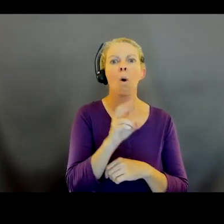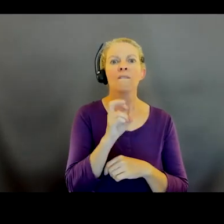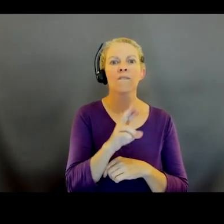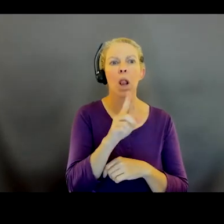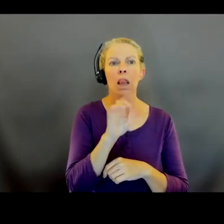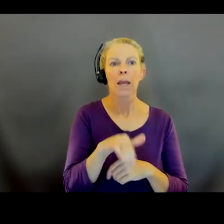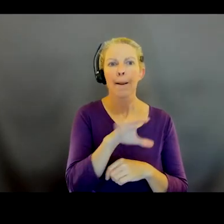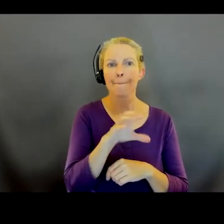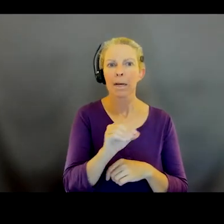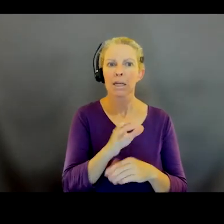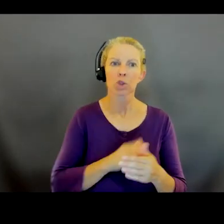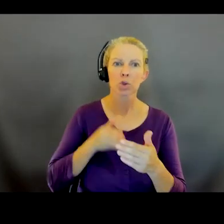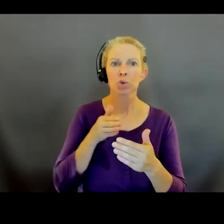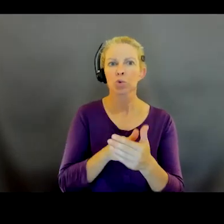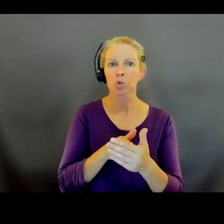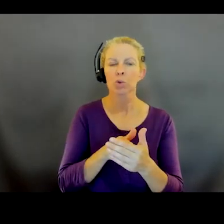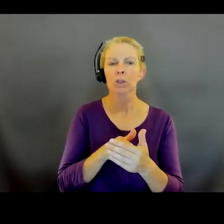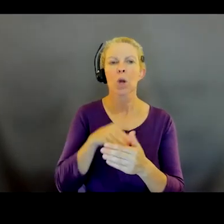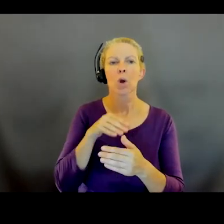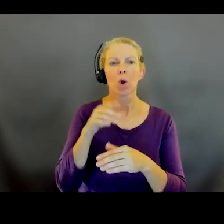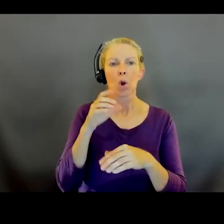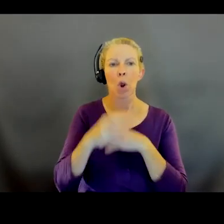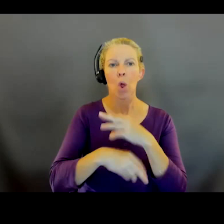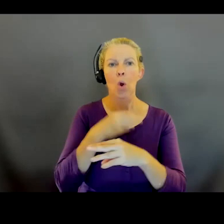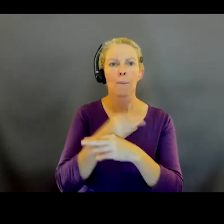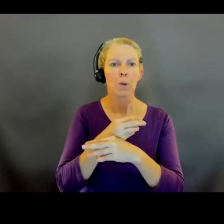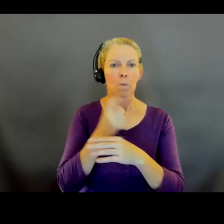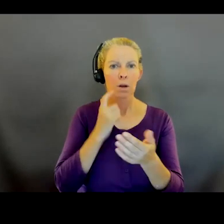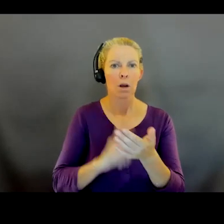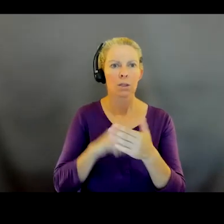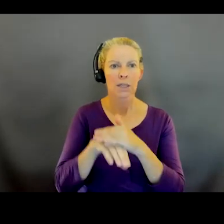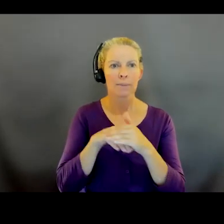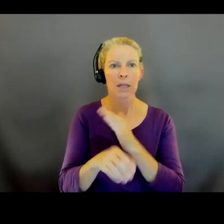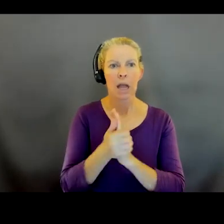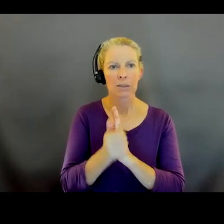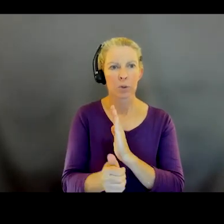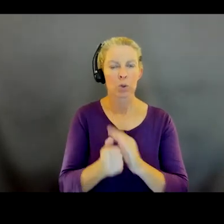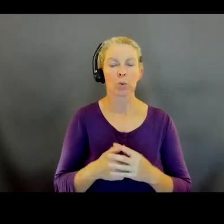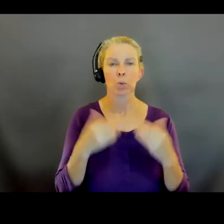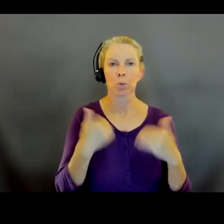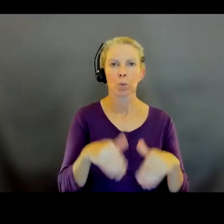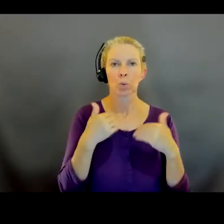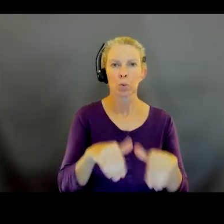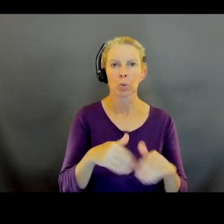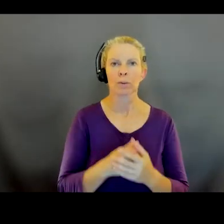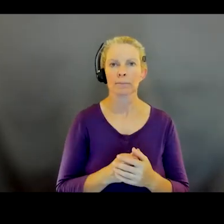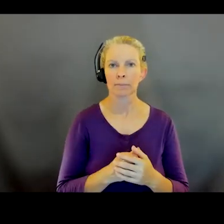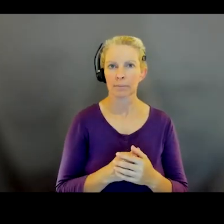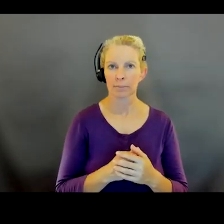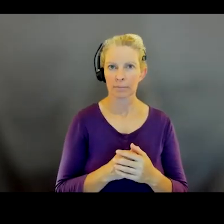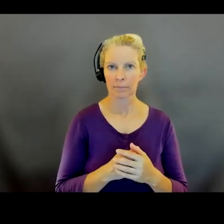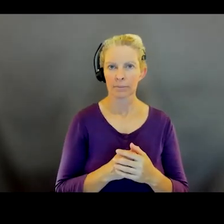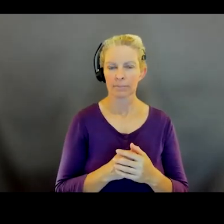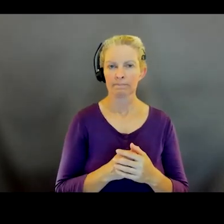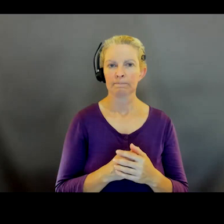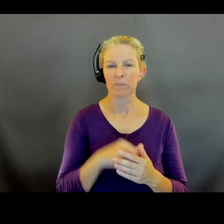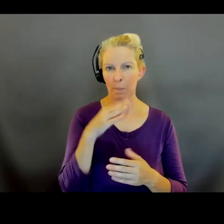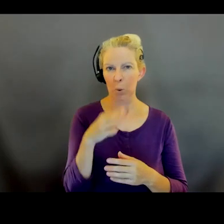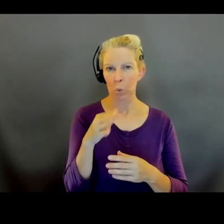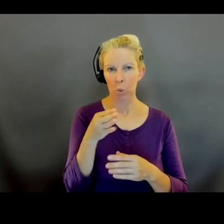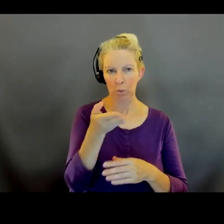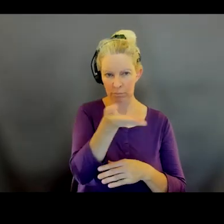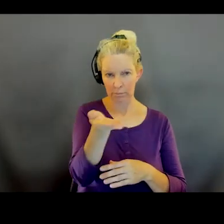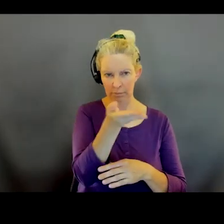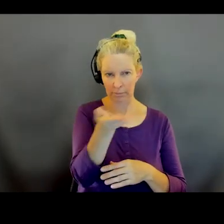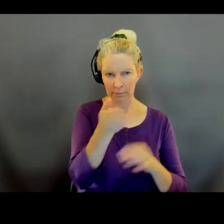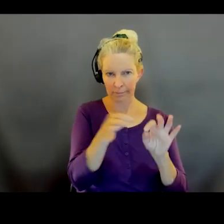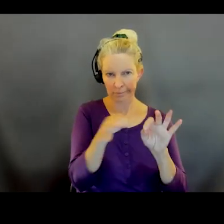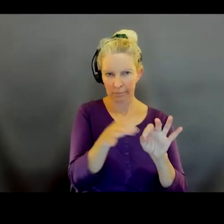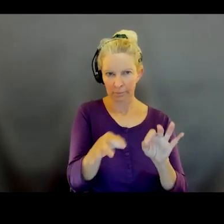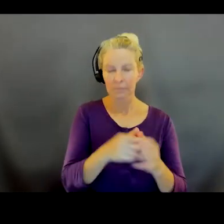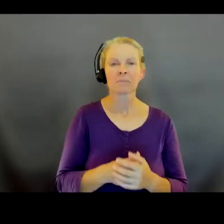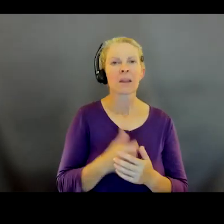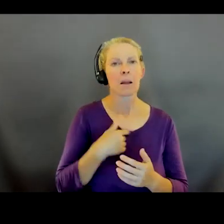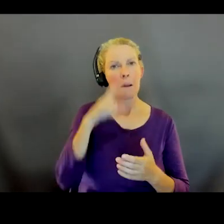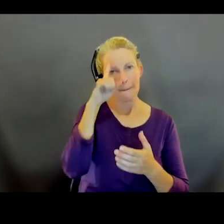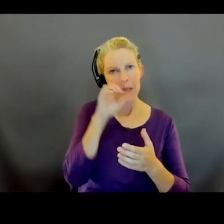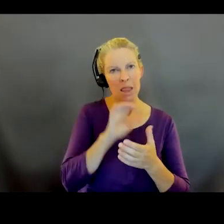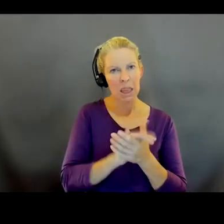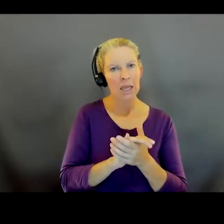Roselli. And I do believe it is going -- in that case will end well. I am hopeful that it will end